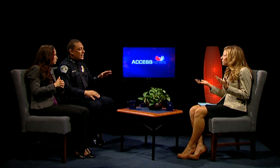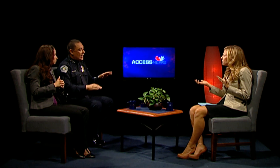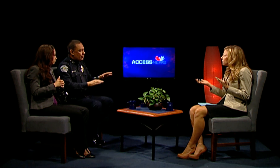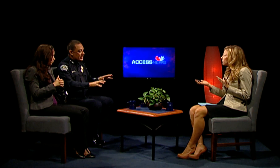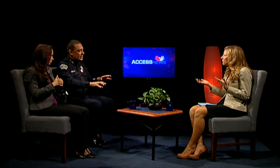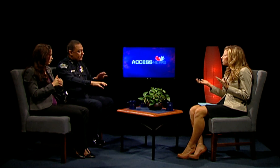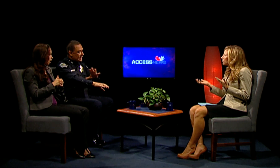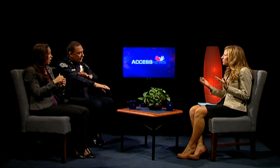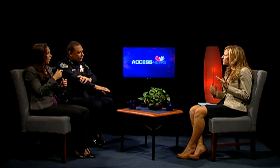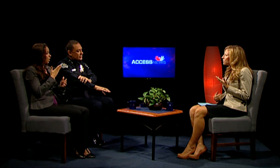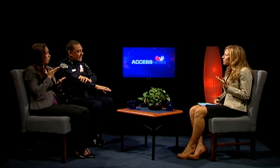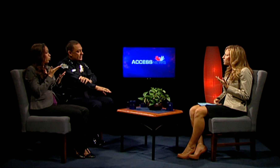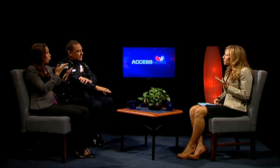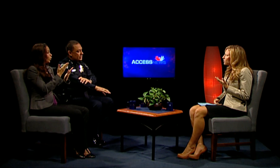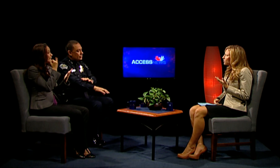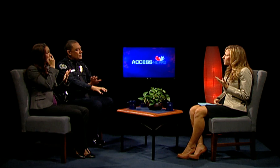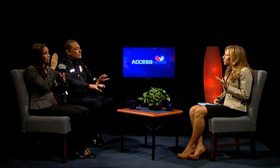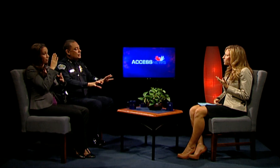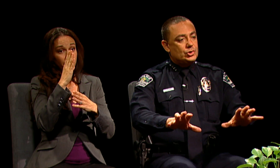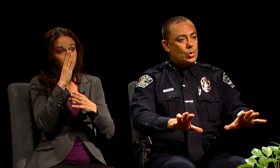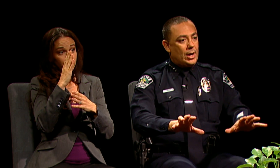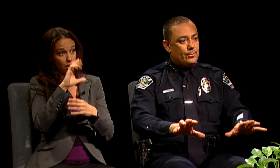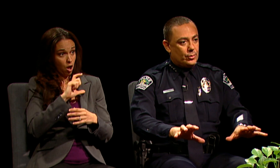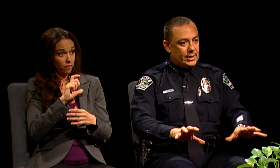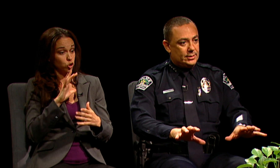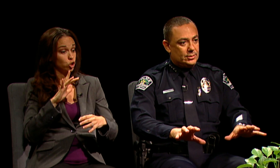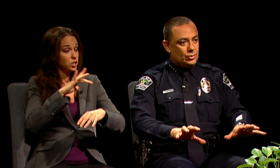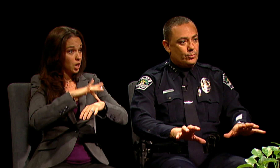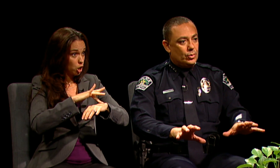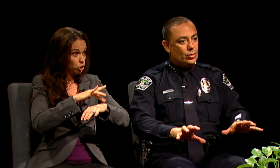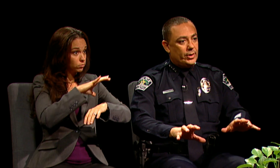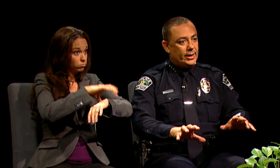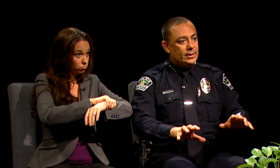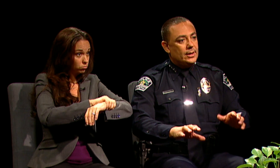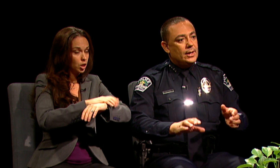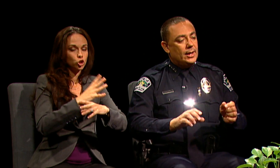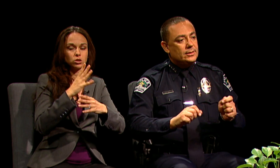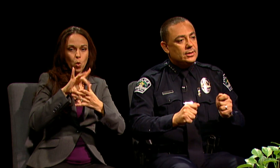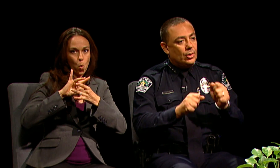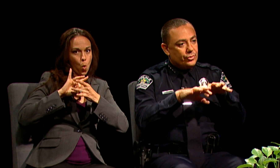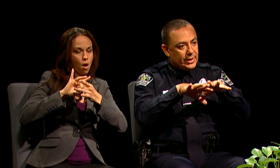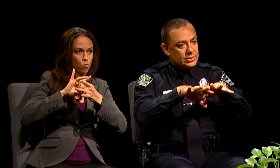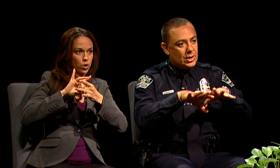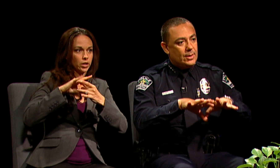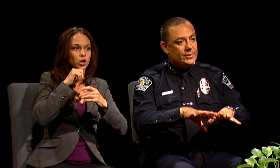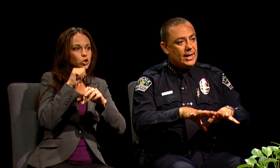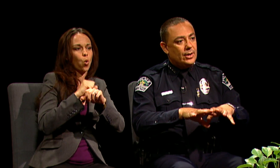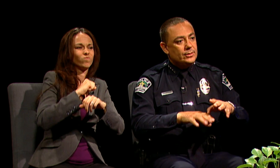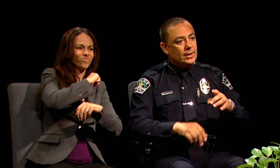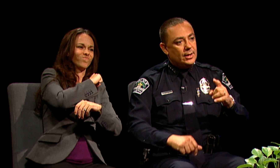I WOULD-- IF THE OFFICER PUTS THEIR HANDS ON YOU, JUST COOPERATE, DON'T PULL AWAY UNTIL THINGS CALM DOWN.